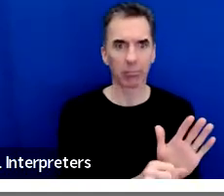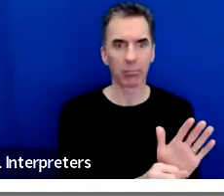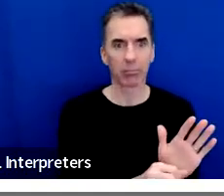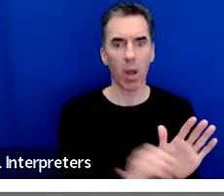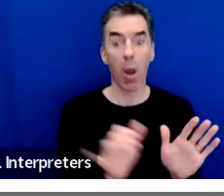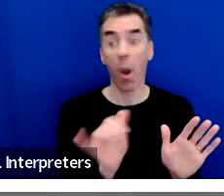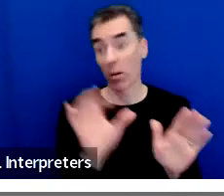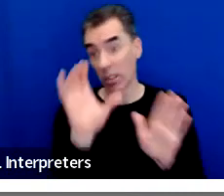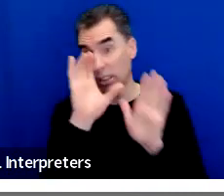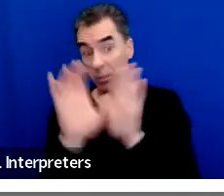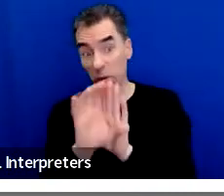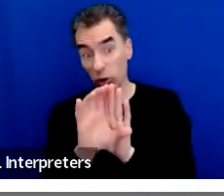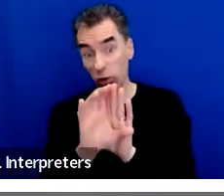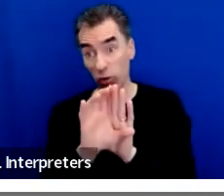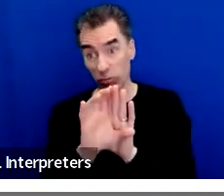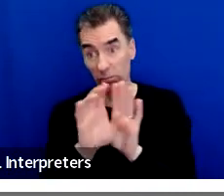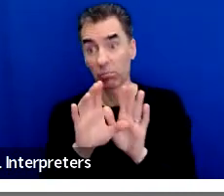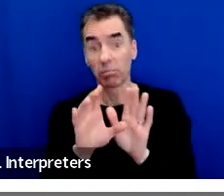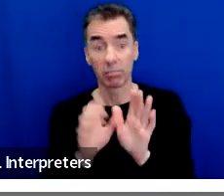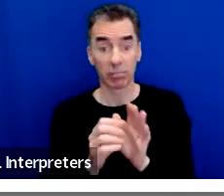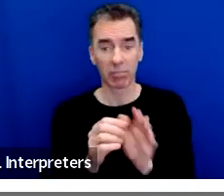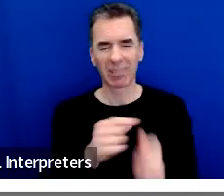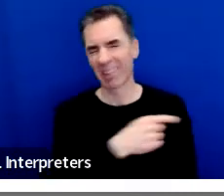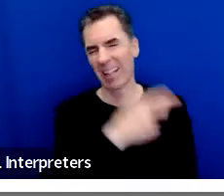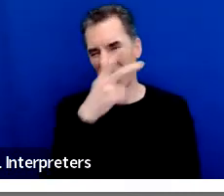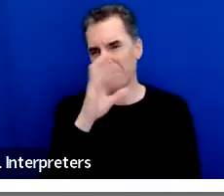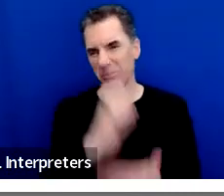So really that was a bad one, but all of the different images